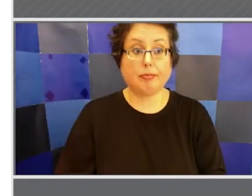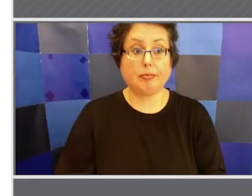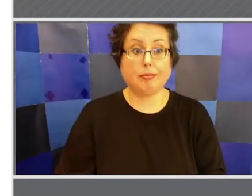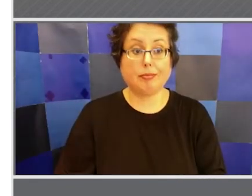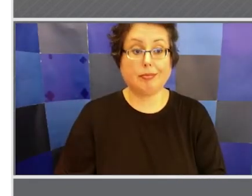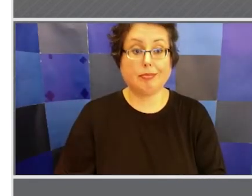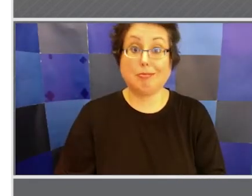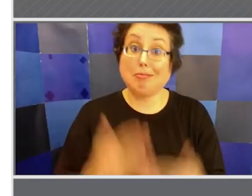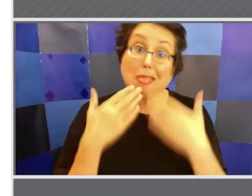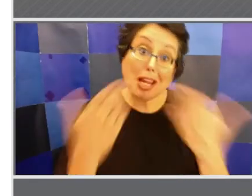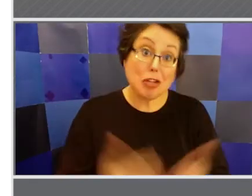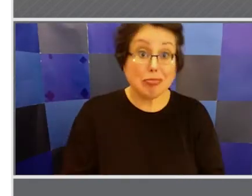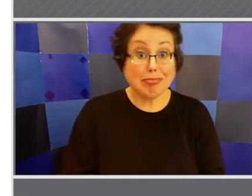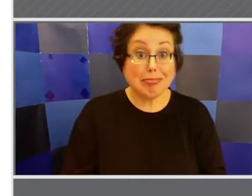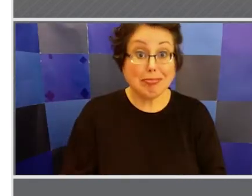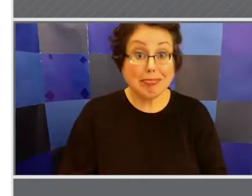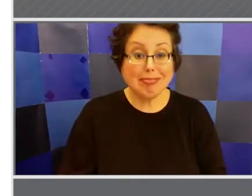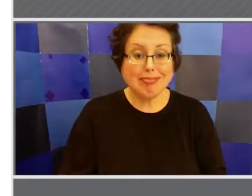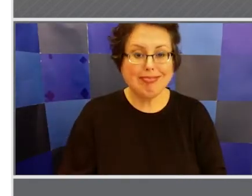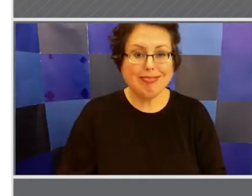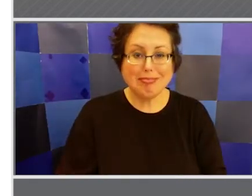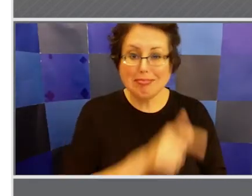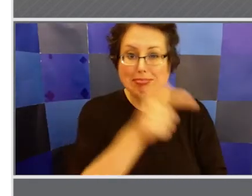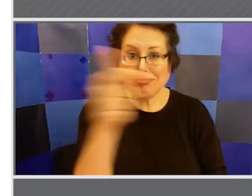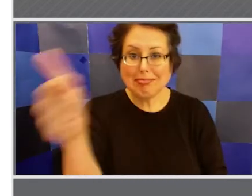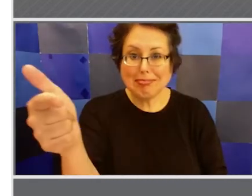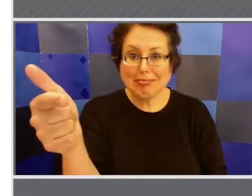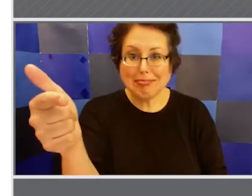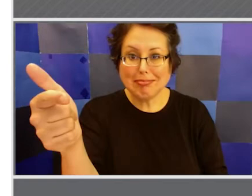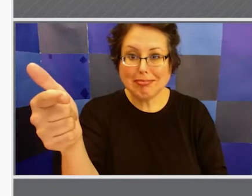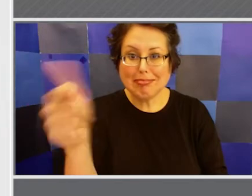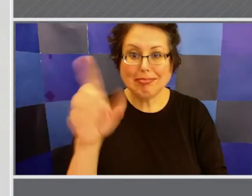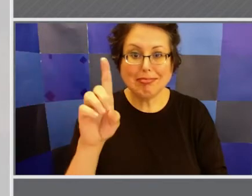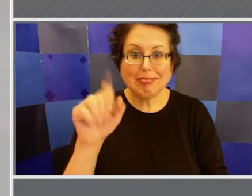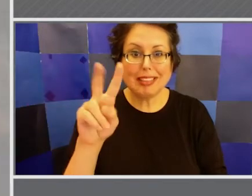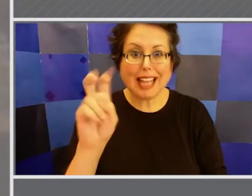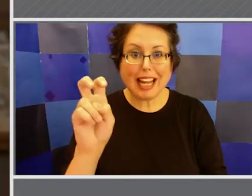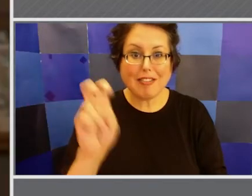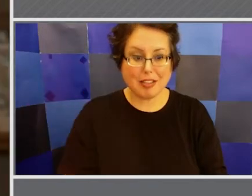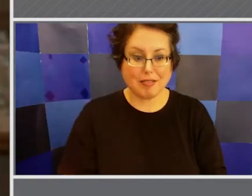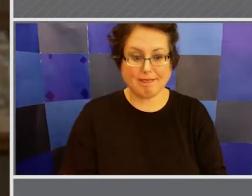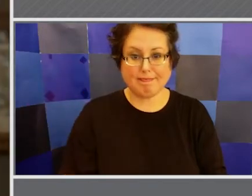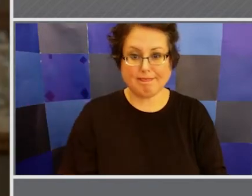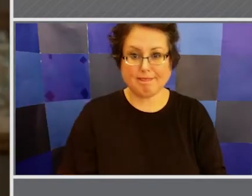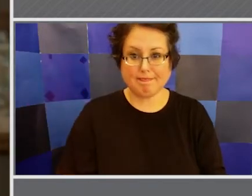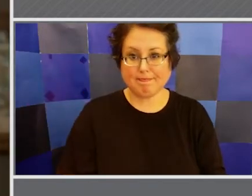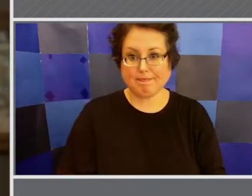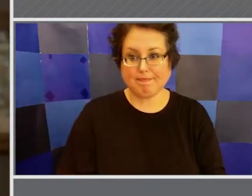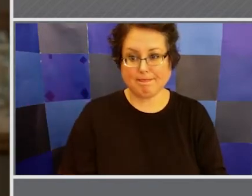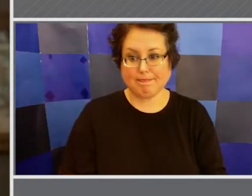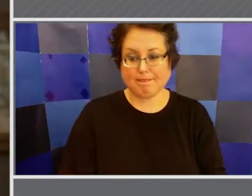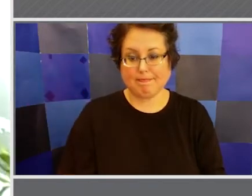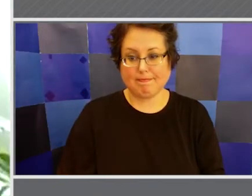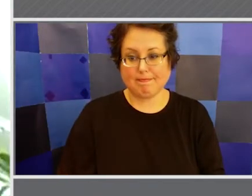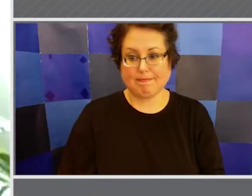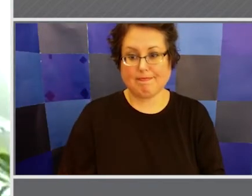So thank you, you know, and I'll turn it back over to Dave, and the Office of Management budget team. Yeah, thank you very much.